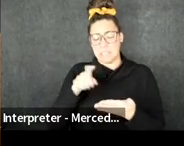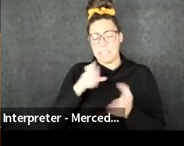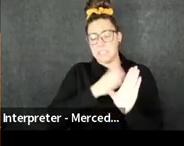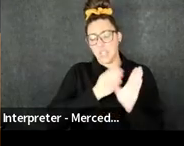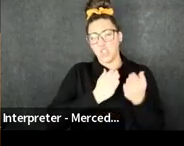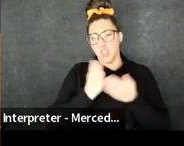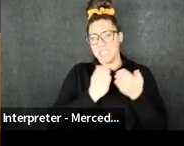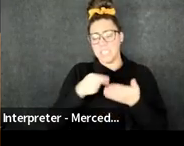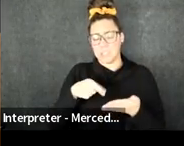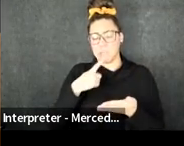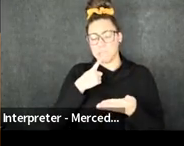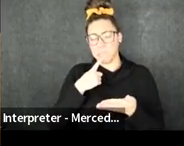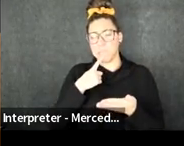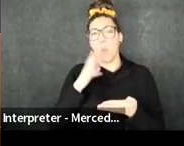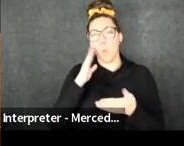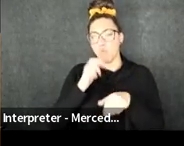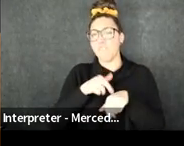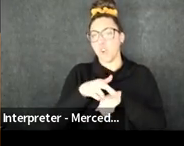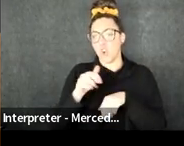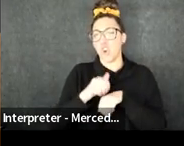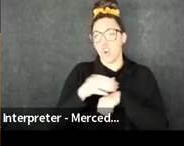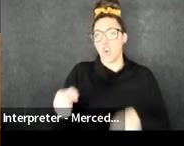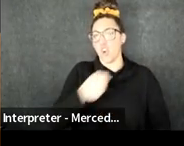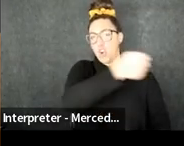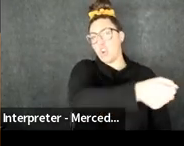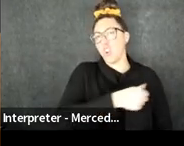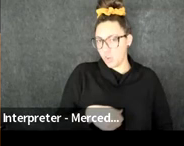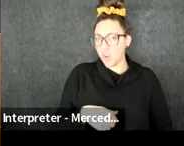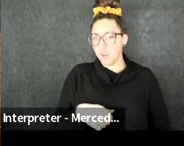well with psych services, they will then refer the student to Psych Services.